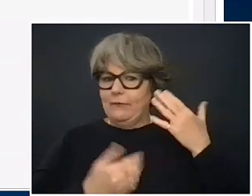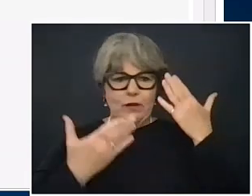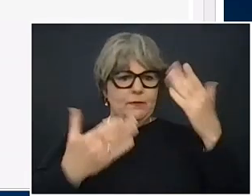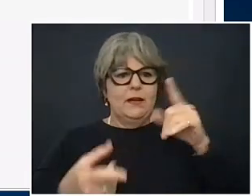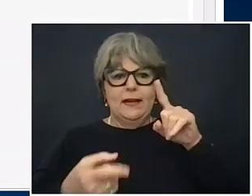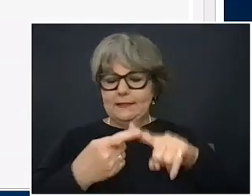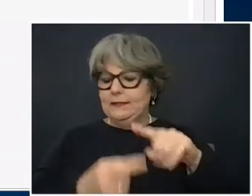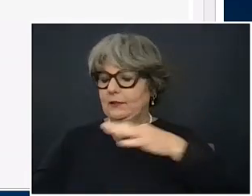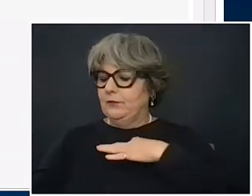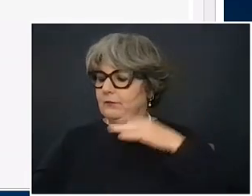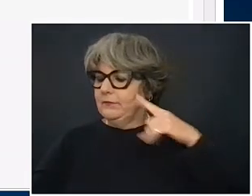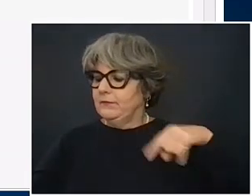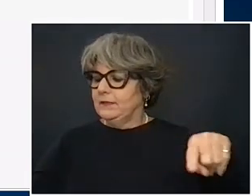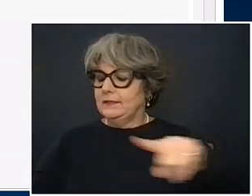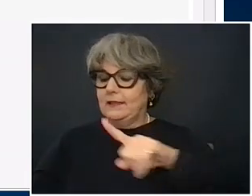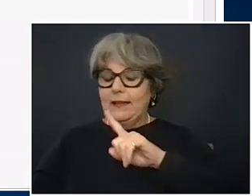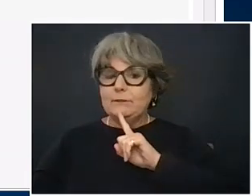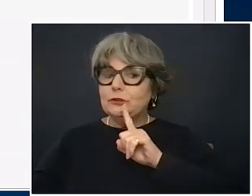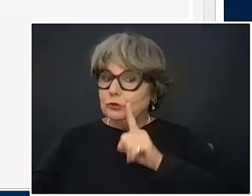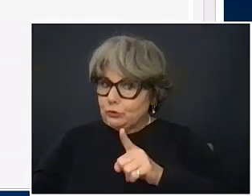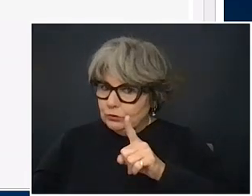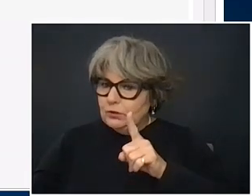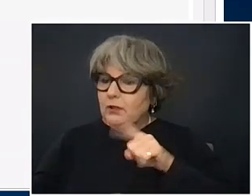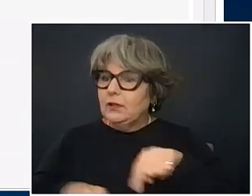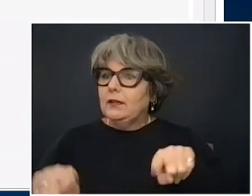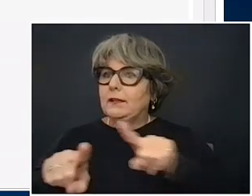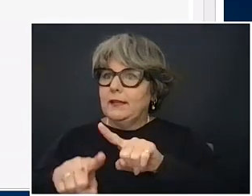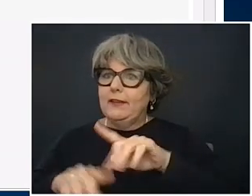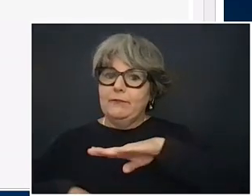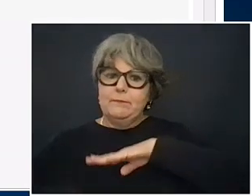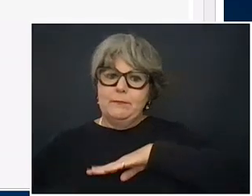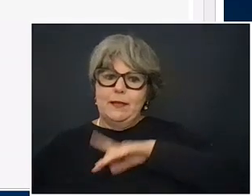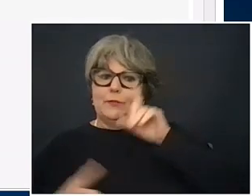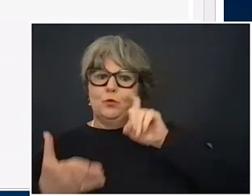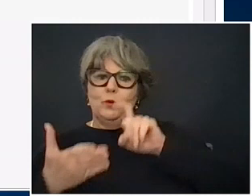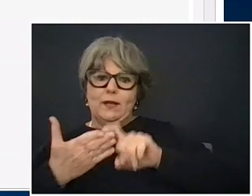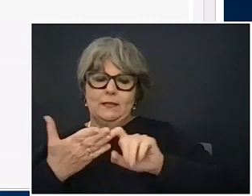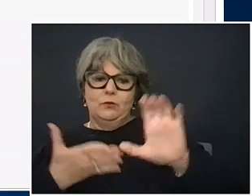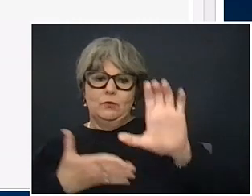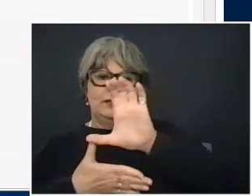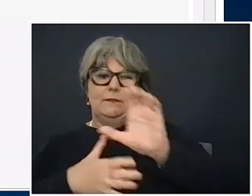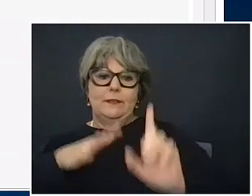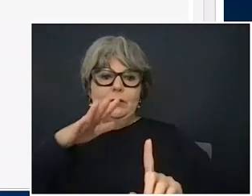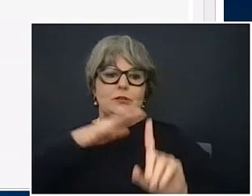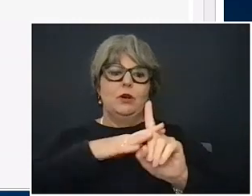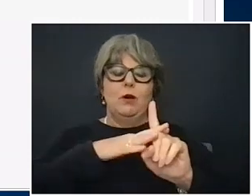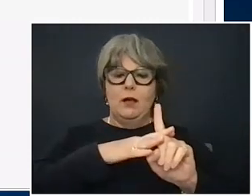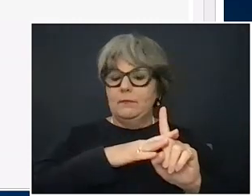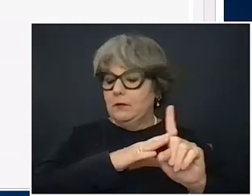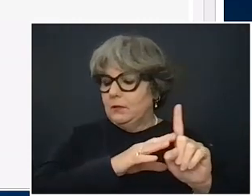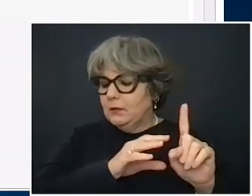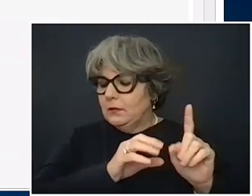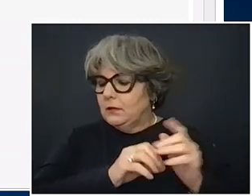sure that they have met all of the recognition criteria. So when they show up from the NACIQI, there are no- you know, they are there are